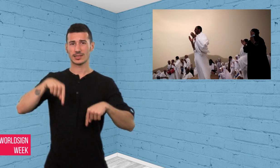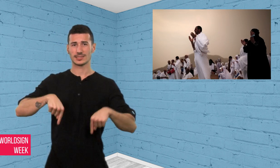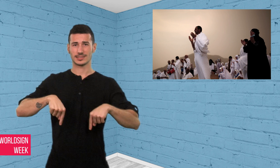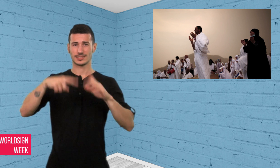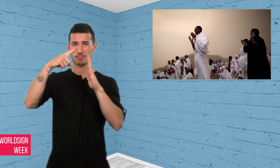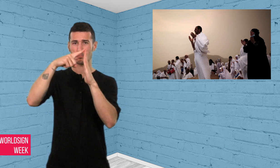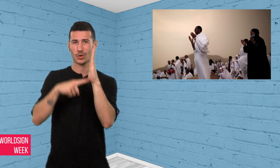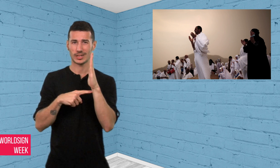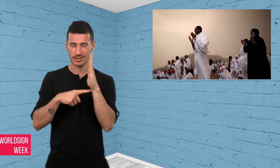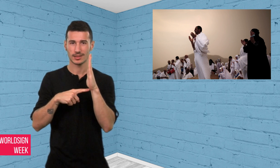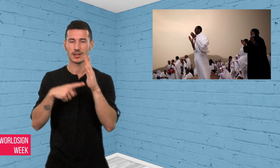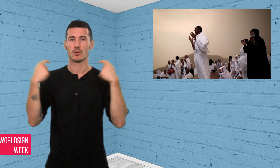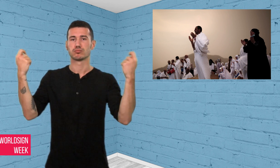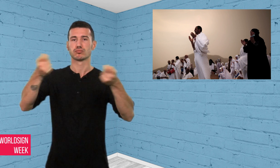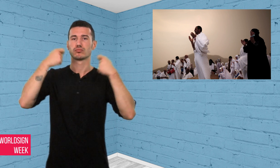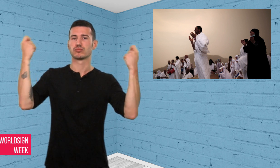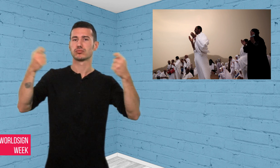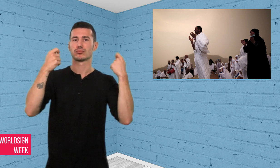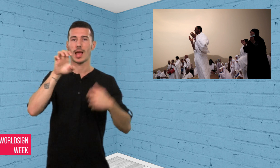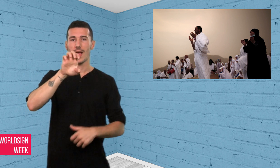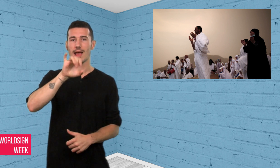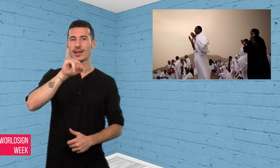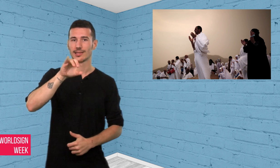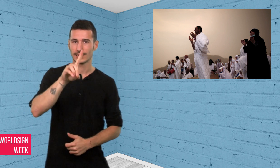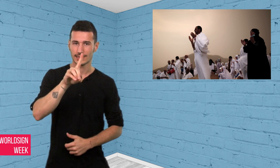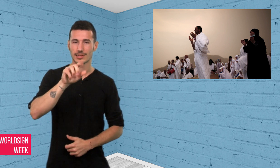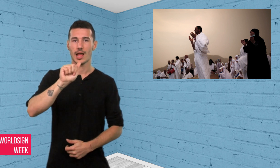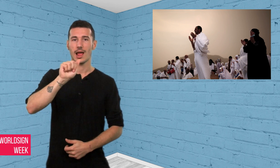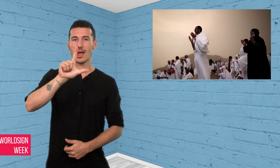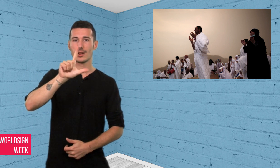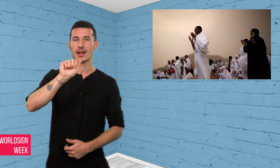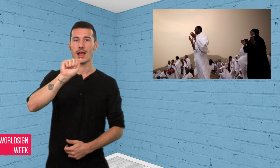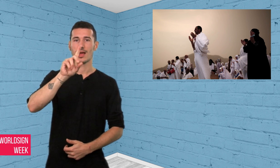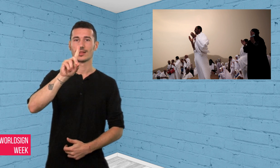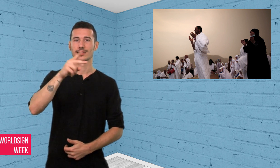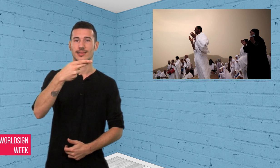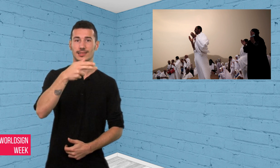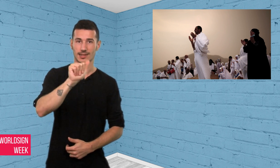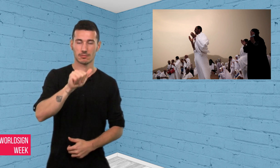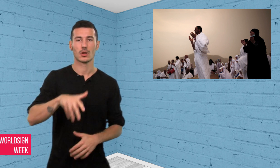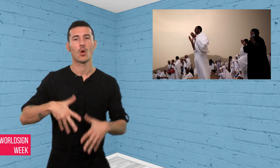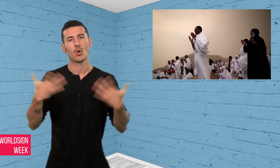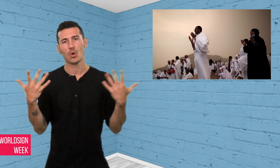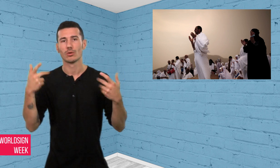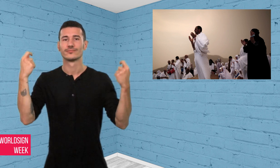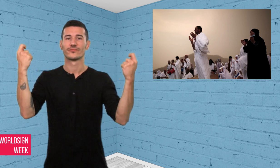This month marked the celebration of Eid al-Adha